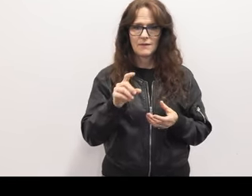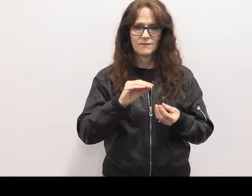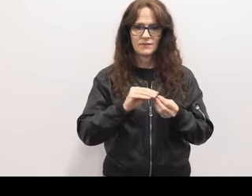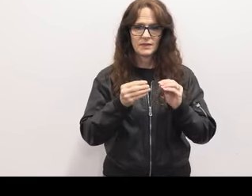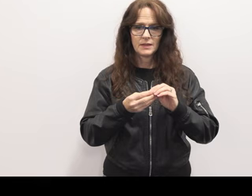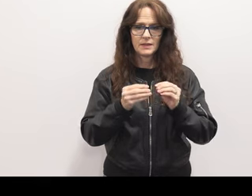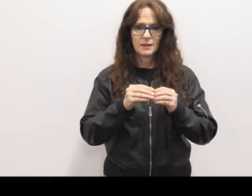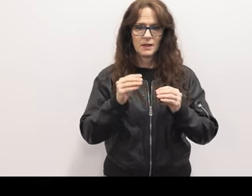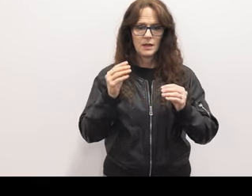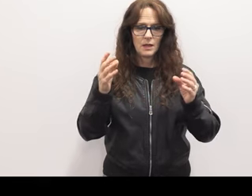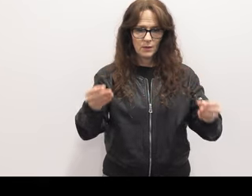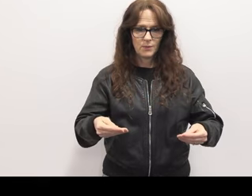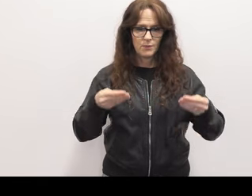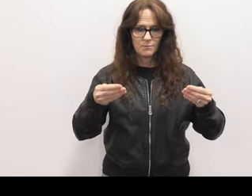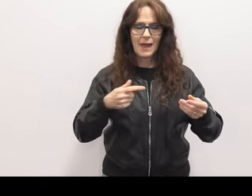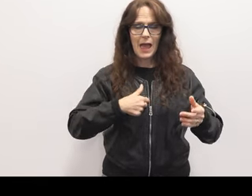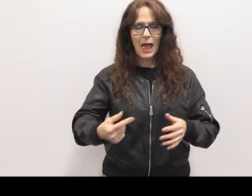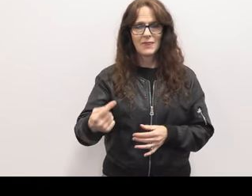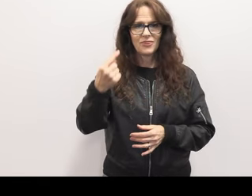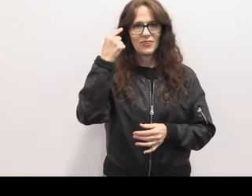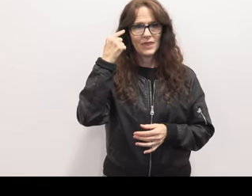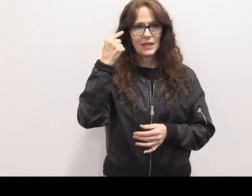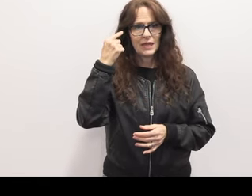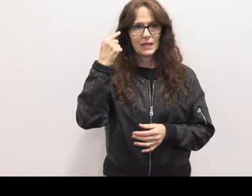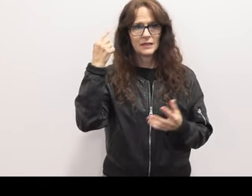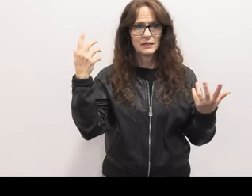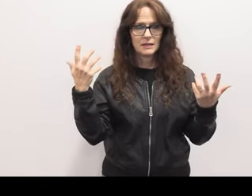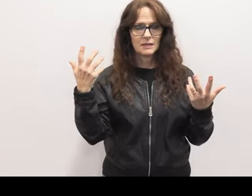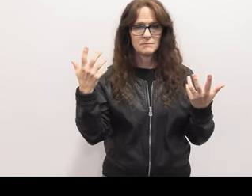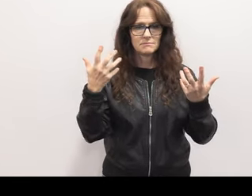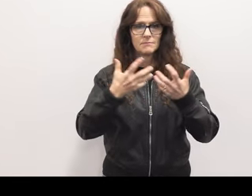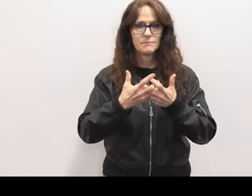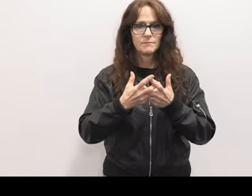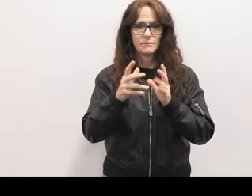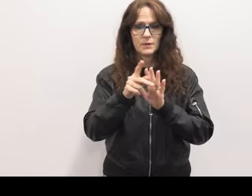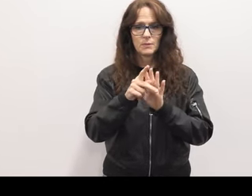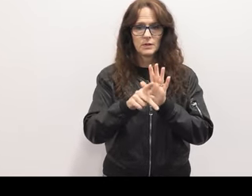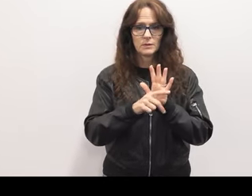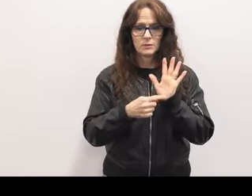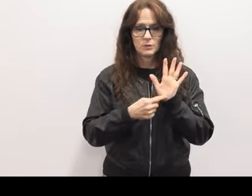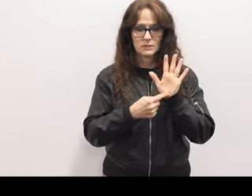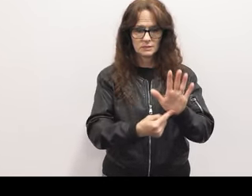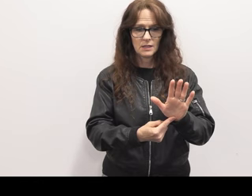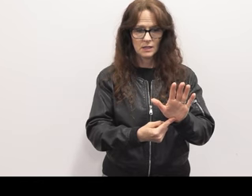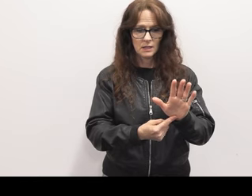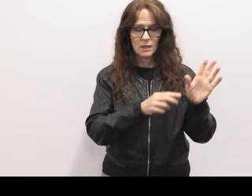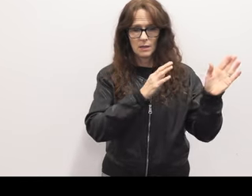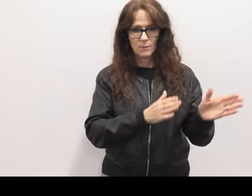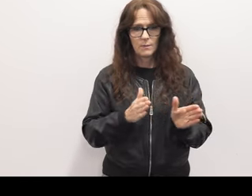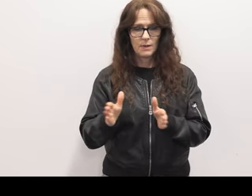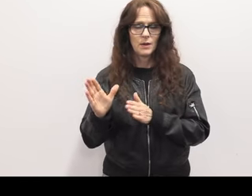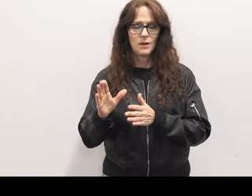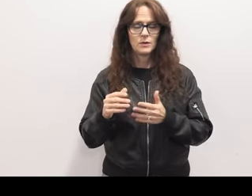but I do think that in alignment to the principles that we represent in preparing our youth